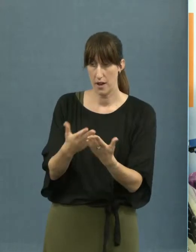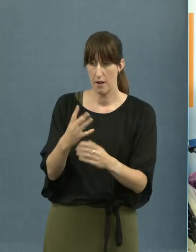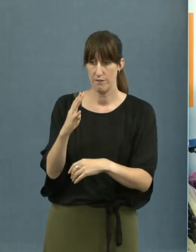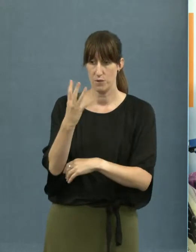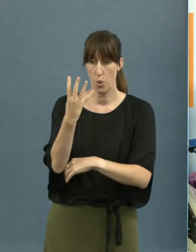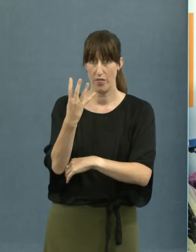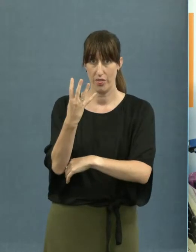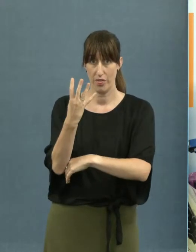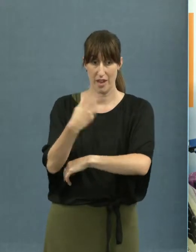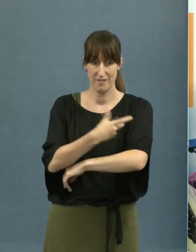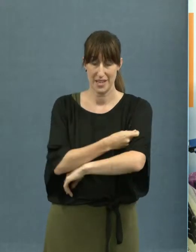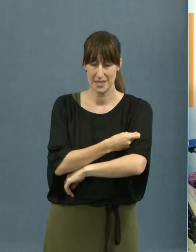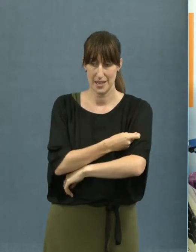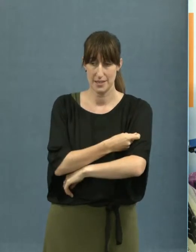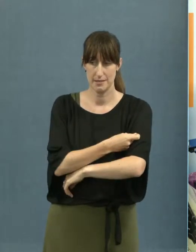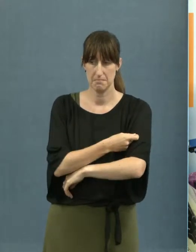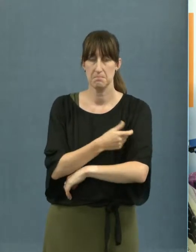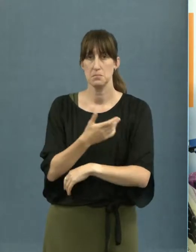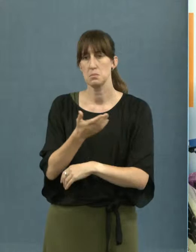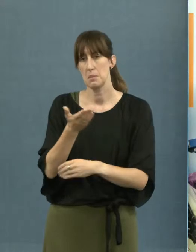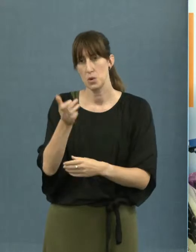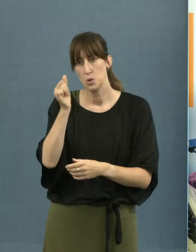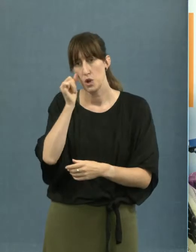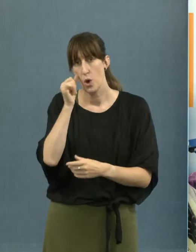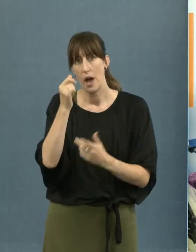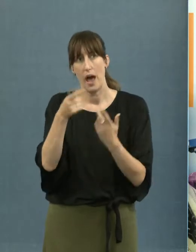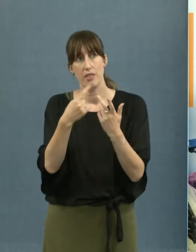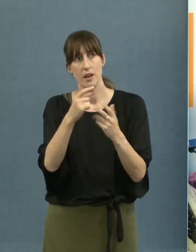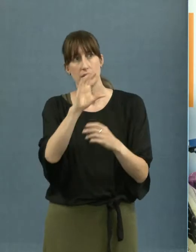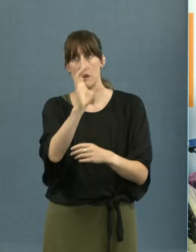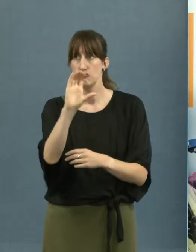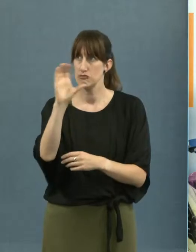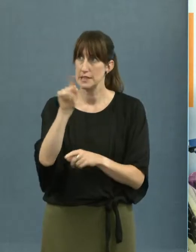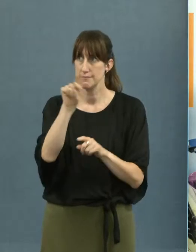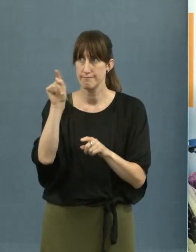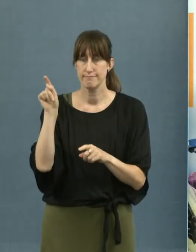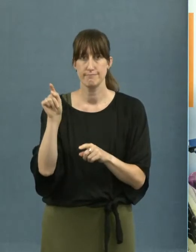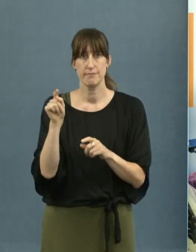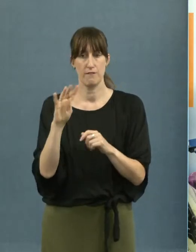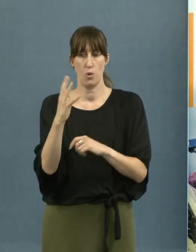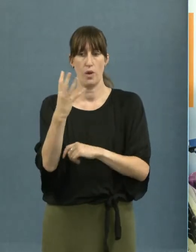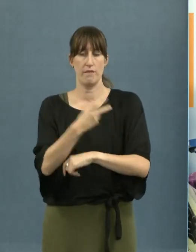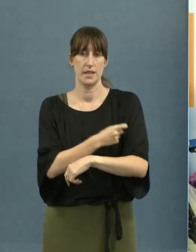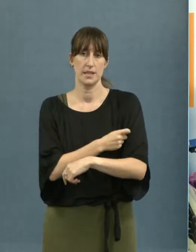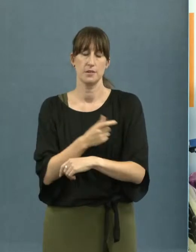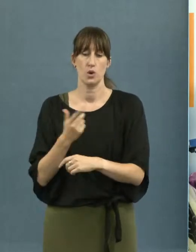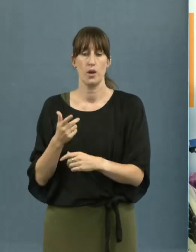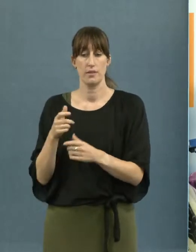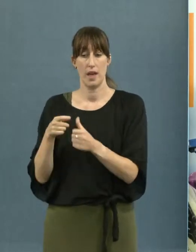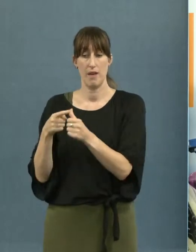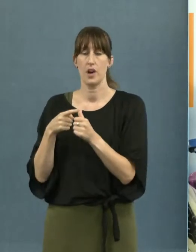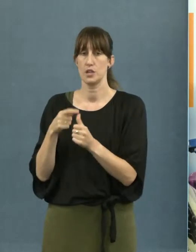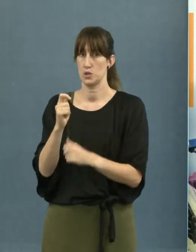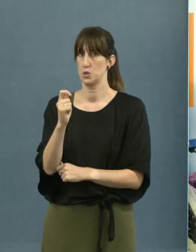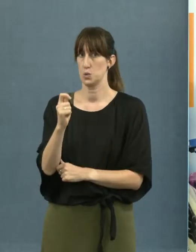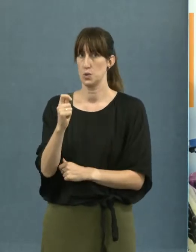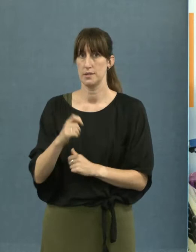some other countries are doing that. So my understanding is that he should receive that